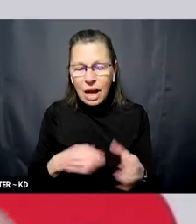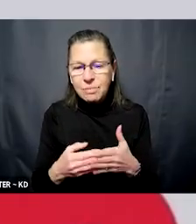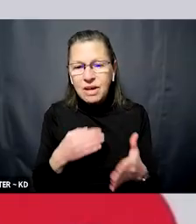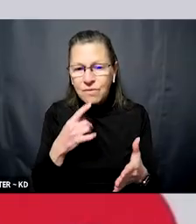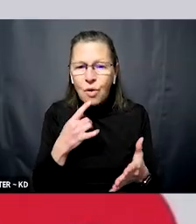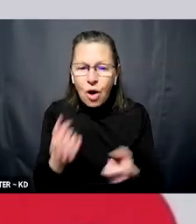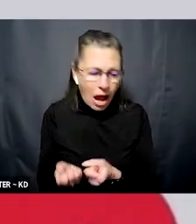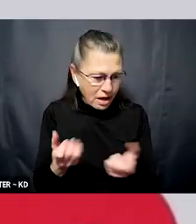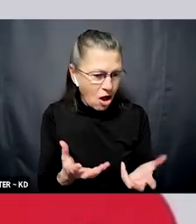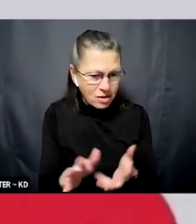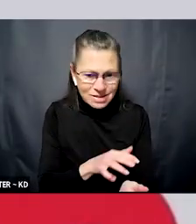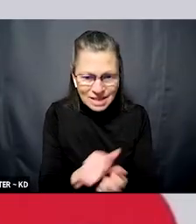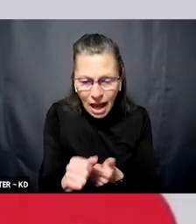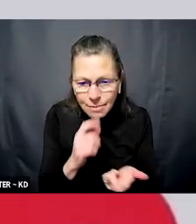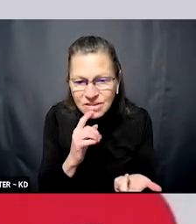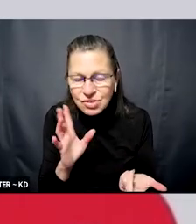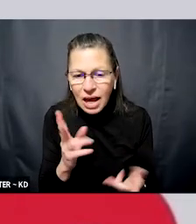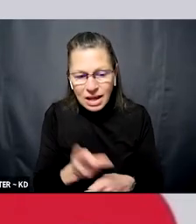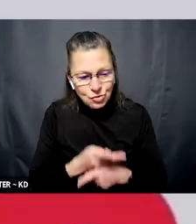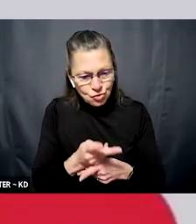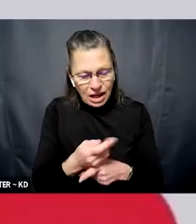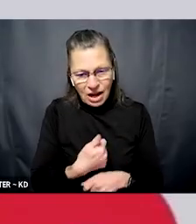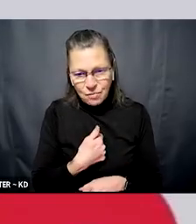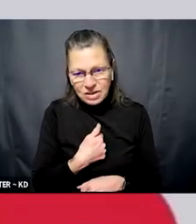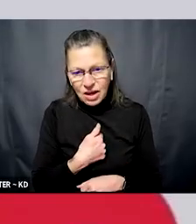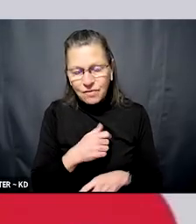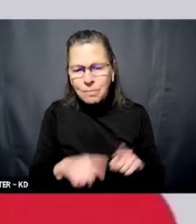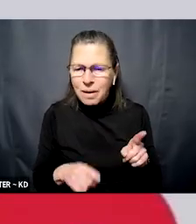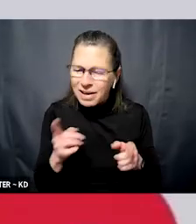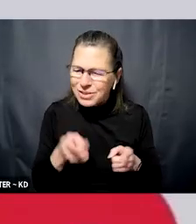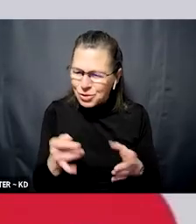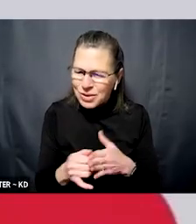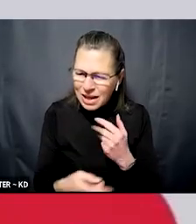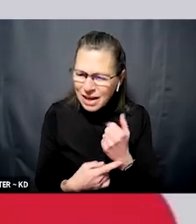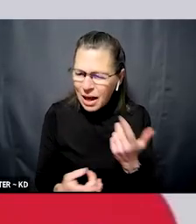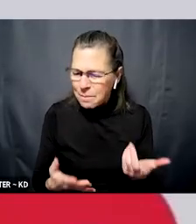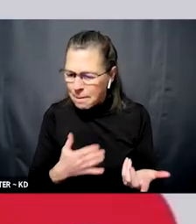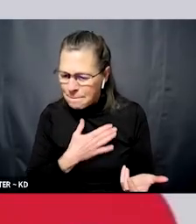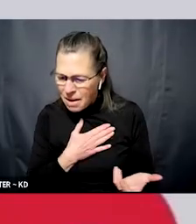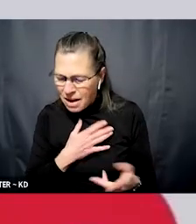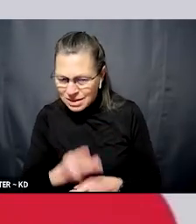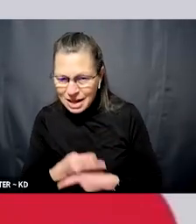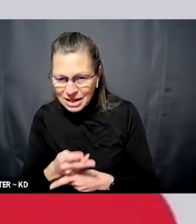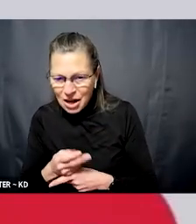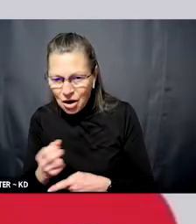take care of myself. But in that thought process, my taking care of myself was really taking care